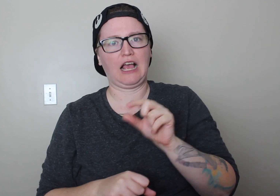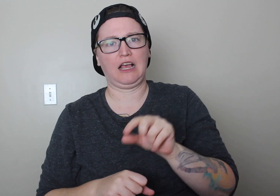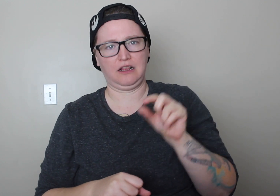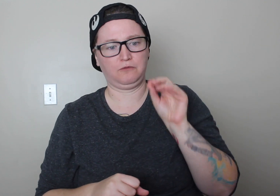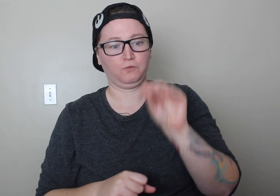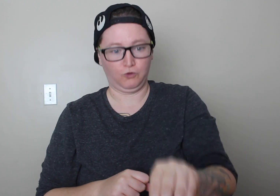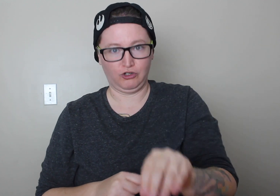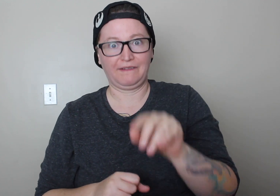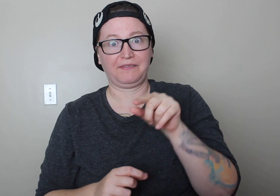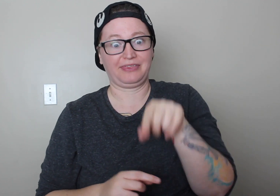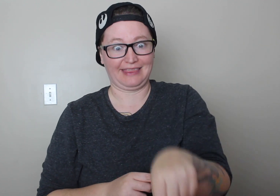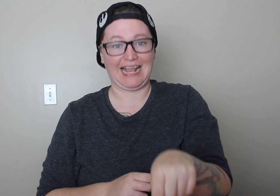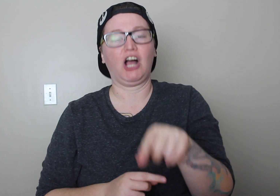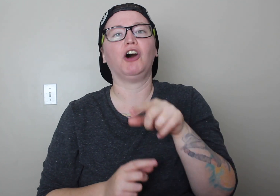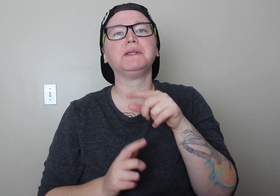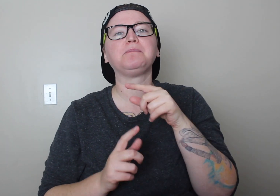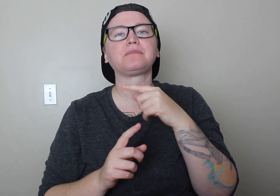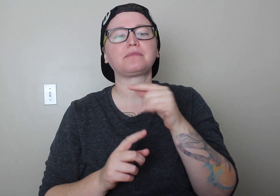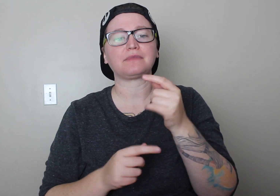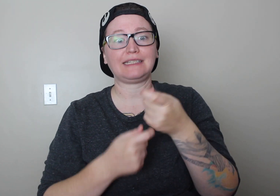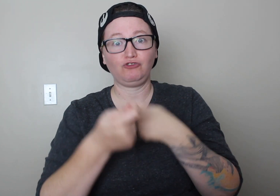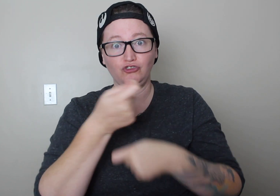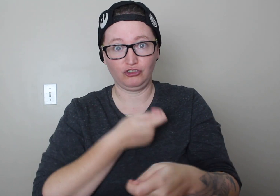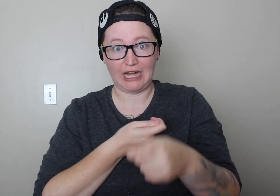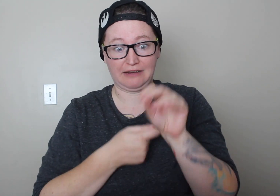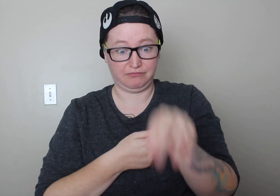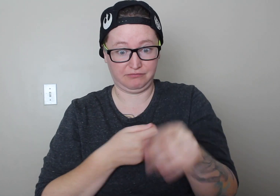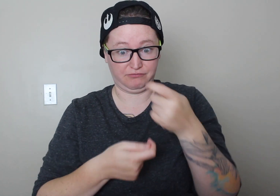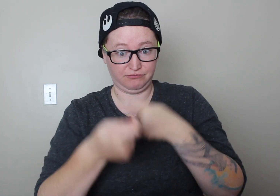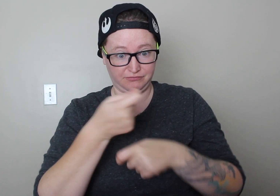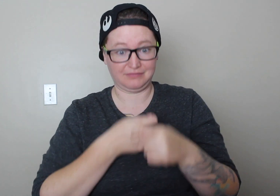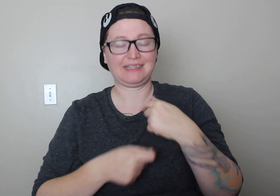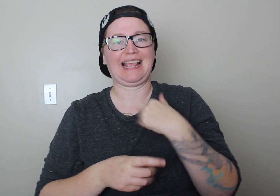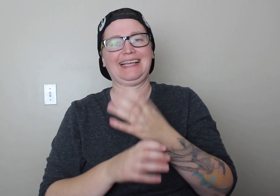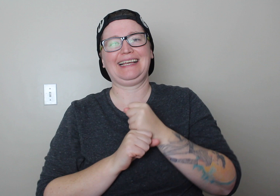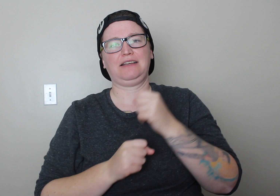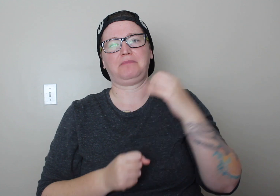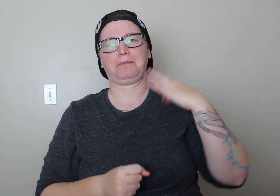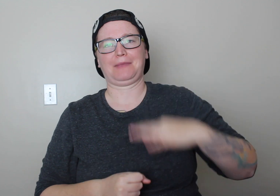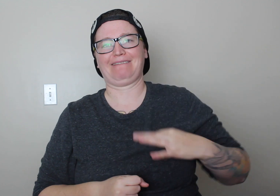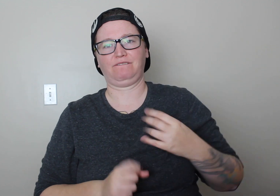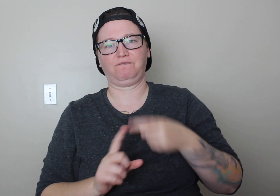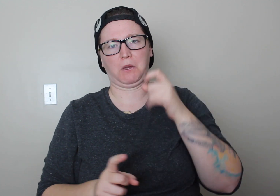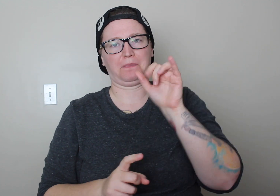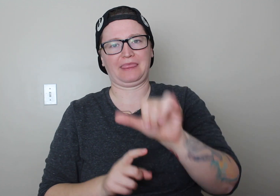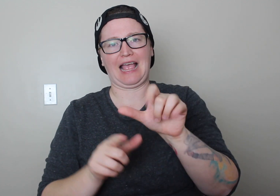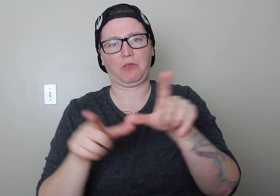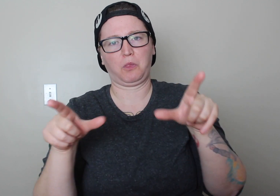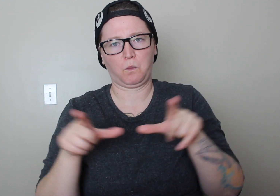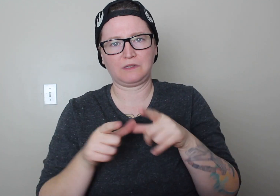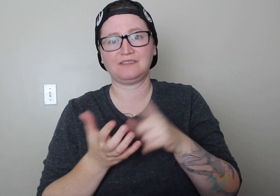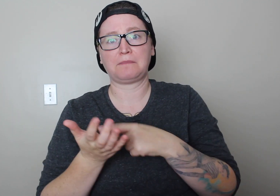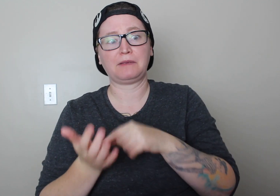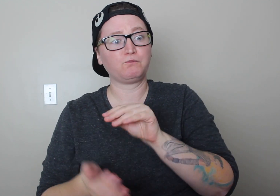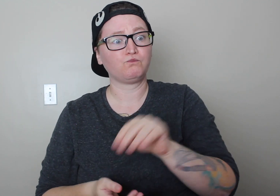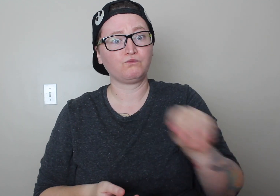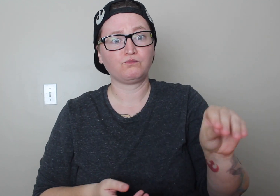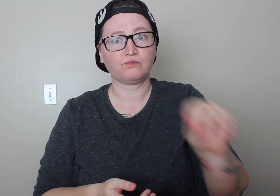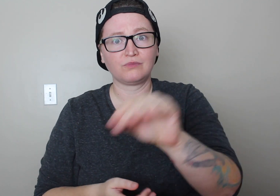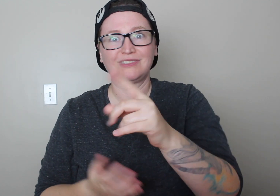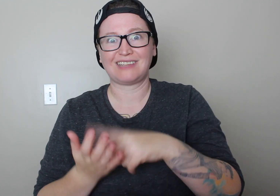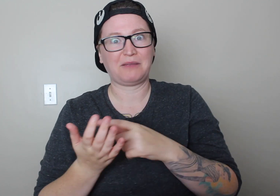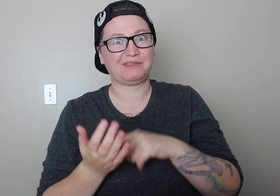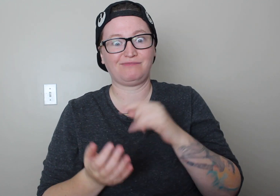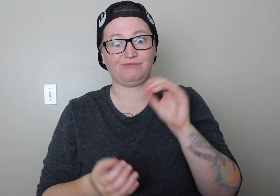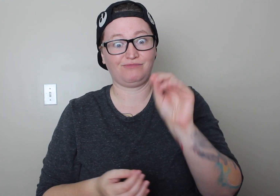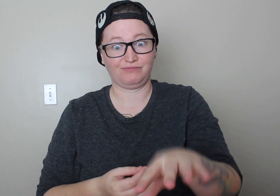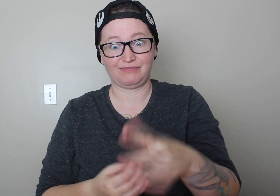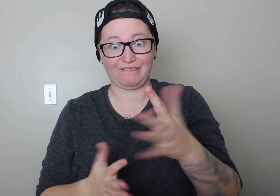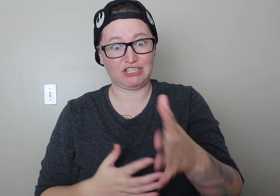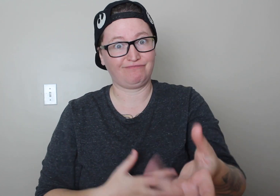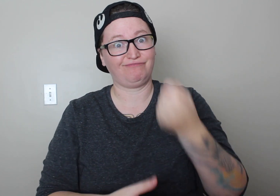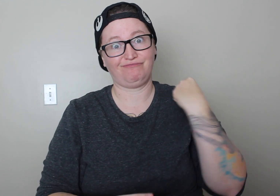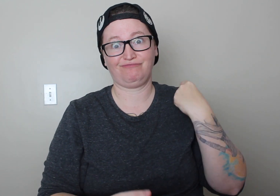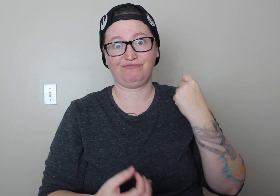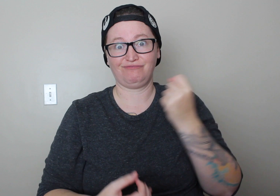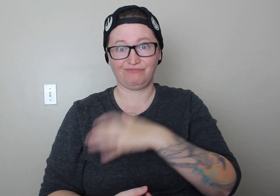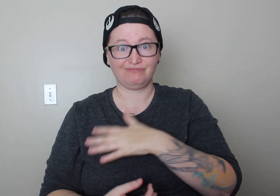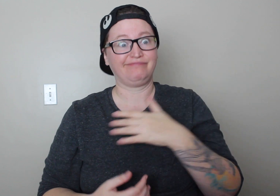Just put worker on a location in exchange for it's benefit, and sometimes the worker can be moved around or have to be taken back after a placement.